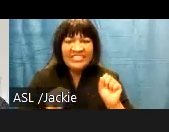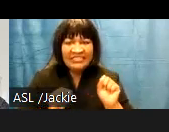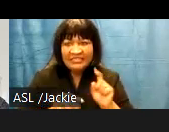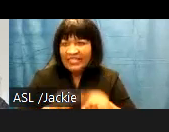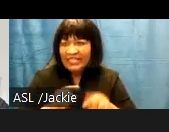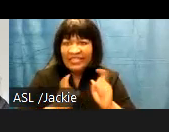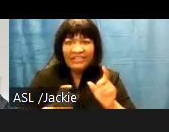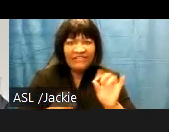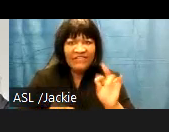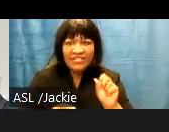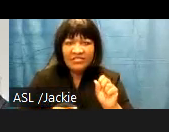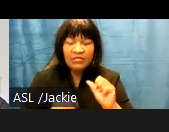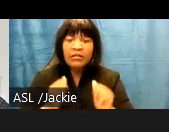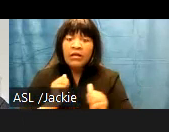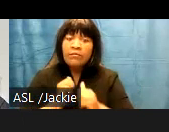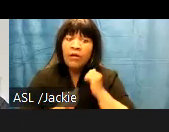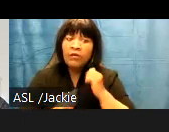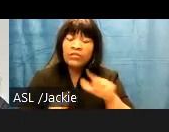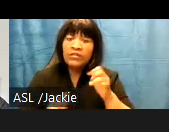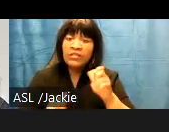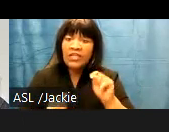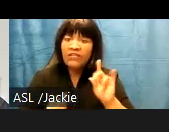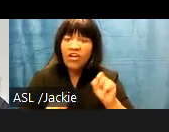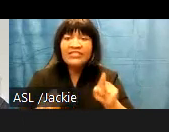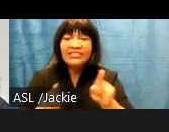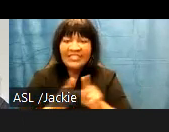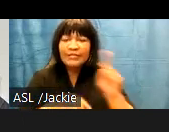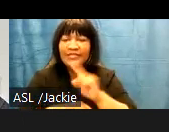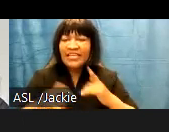And mostly people use the gift cards for those same-day events or one-time events.